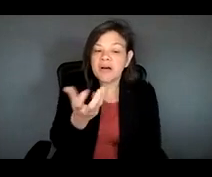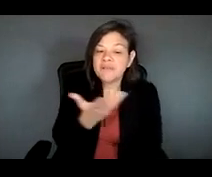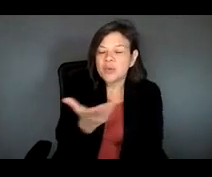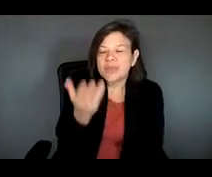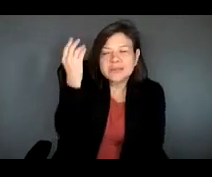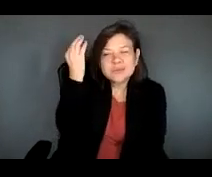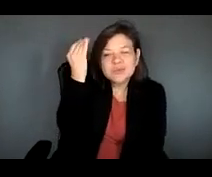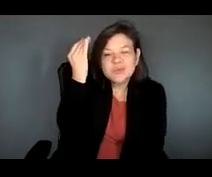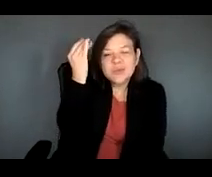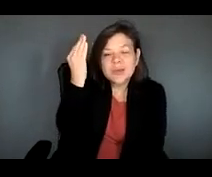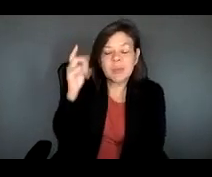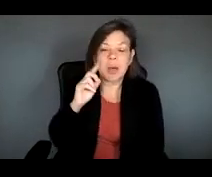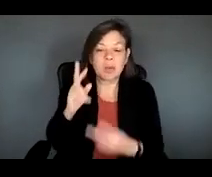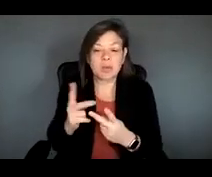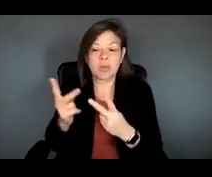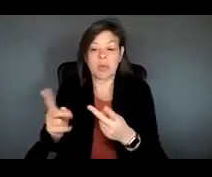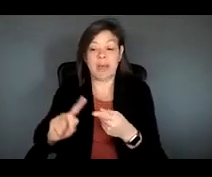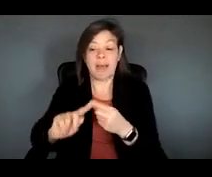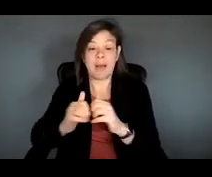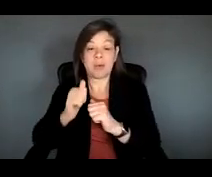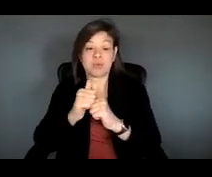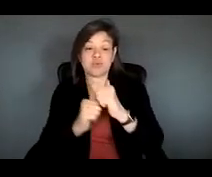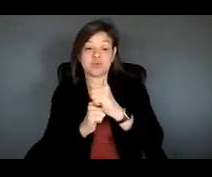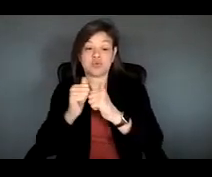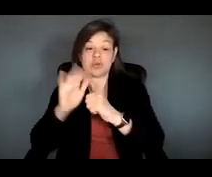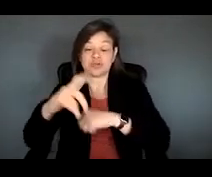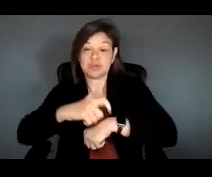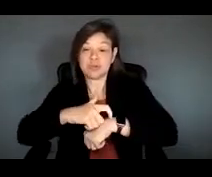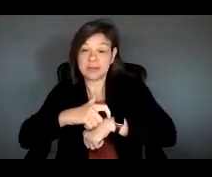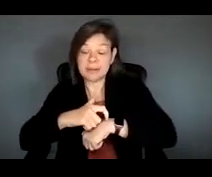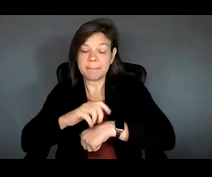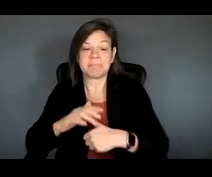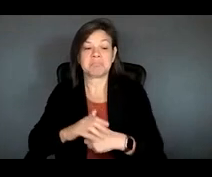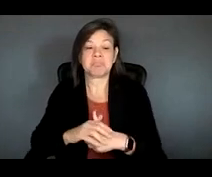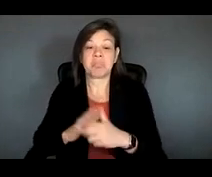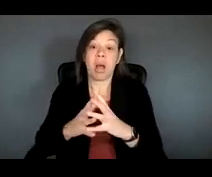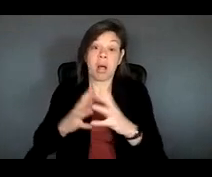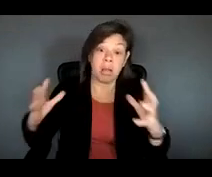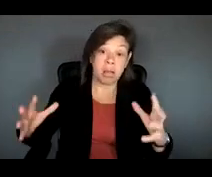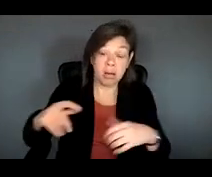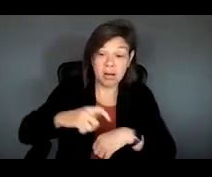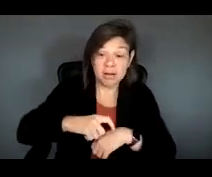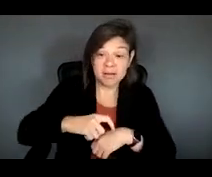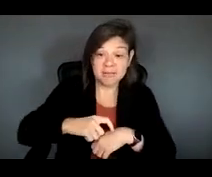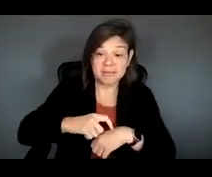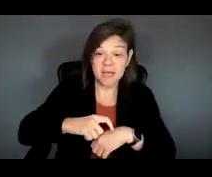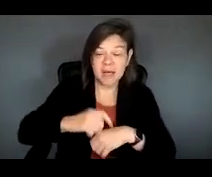your proposal is how would you structure that time. It can be a lot of time to think about